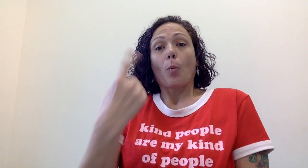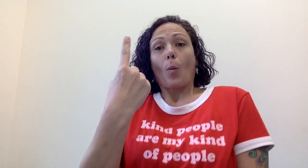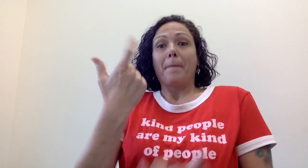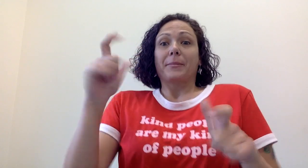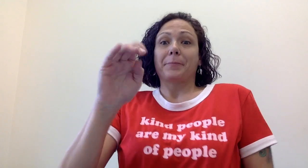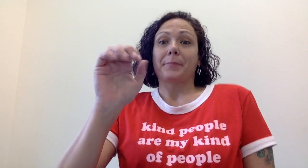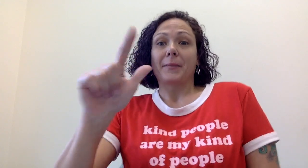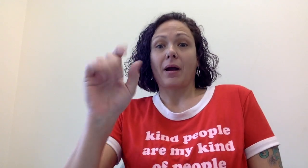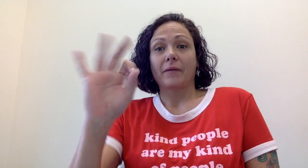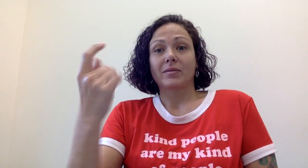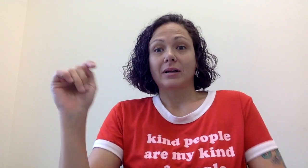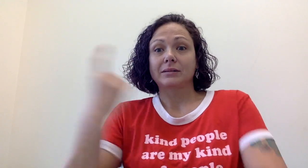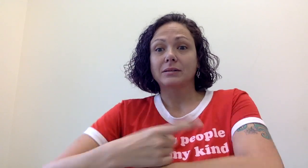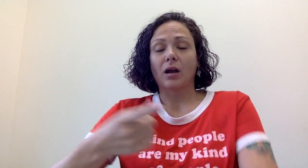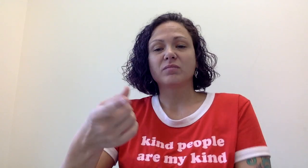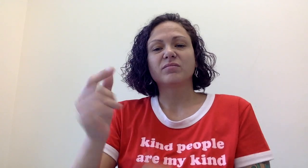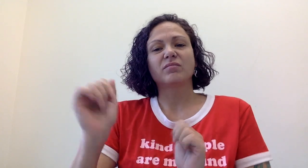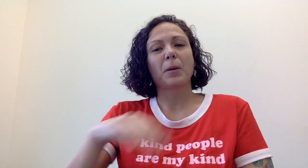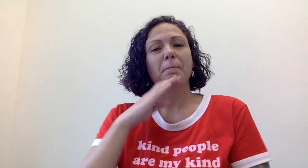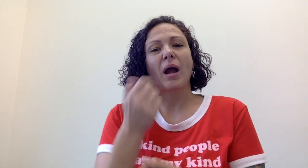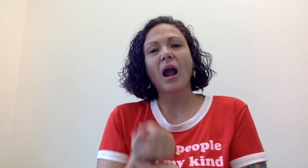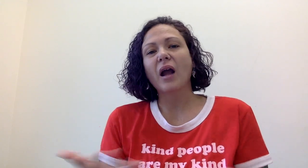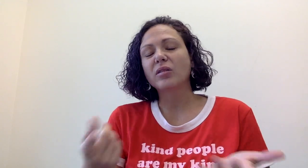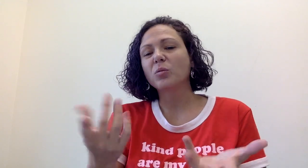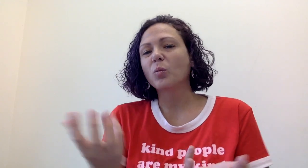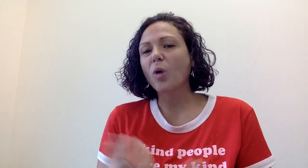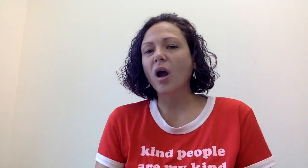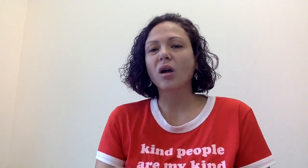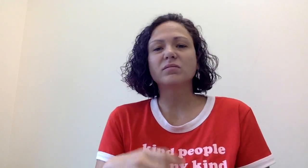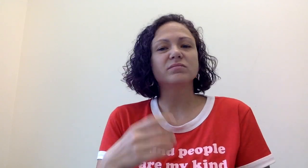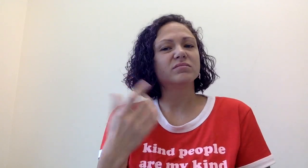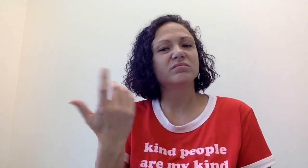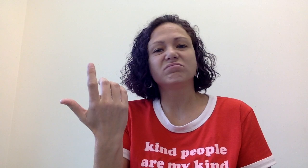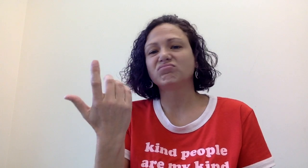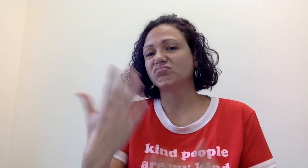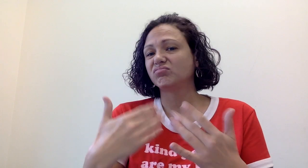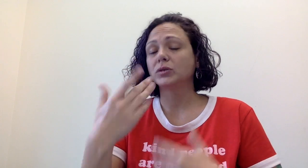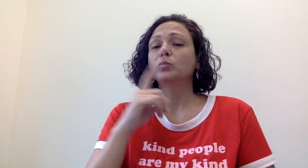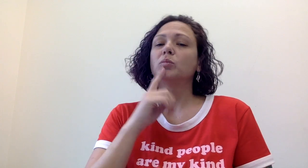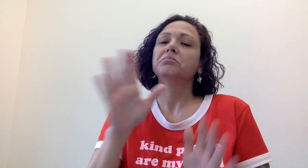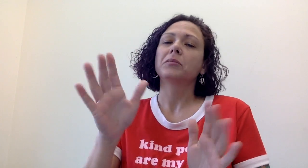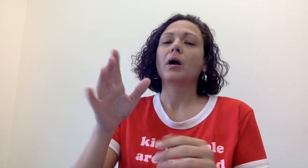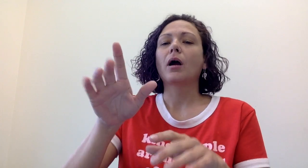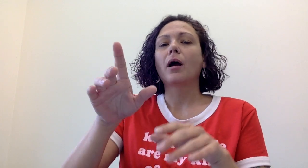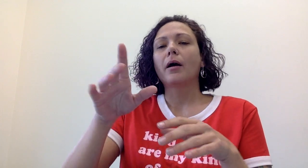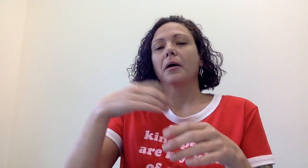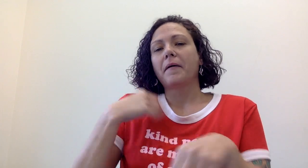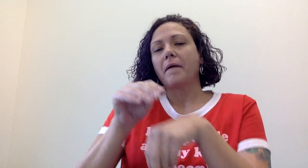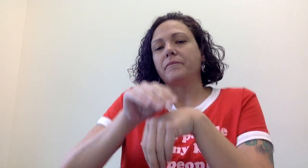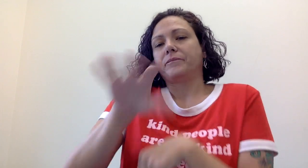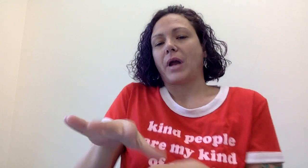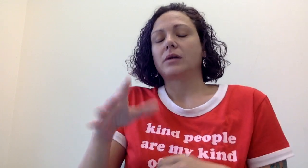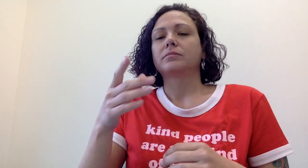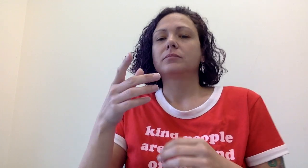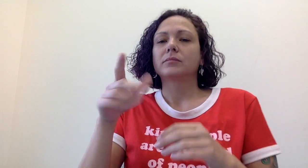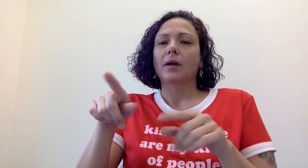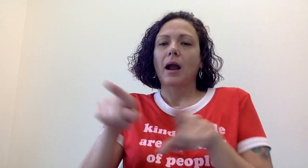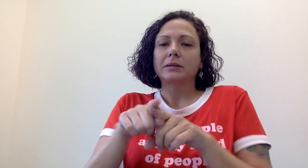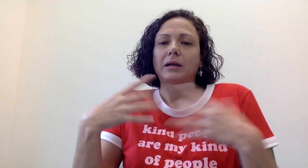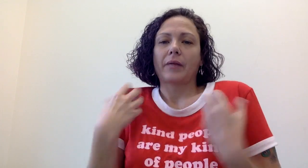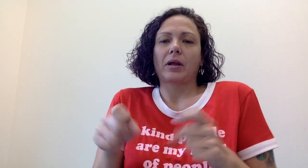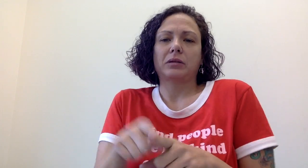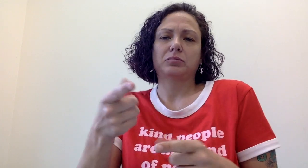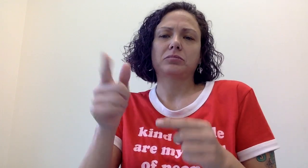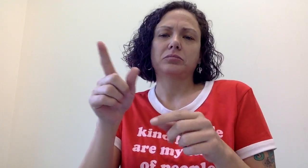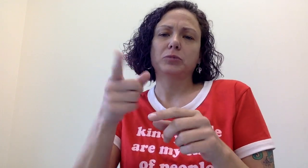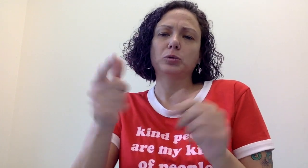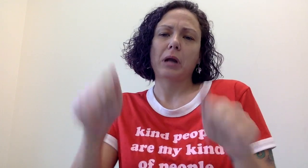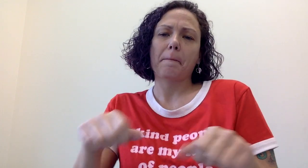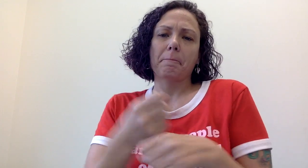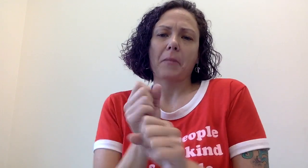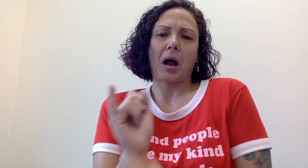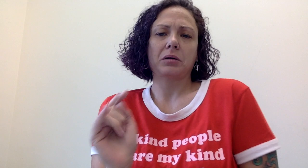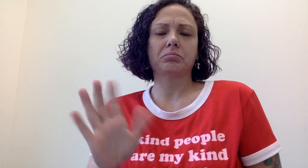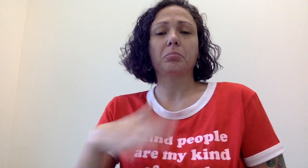As for the one big meal of the day, it can be anything you want, as long as it's as healthy as you can make it.